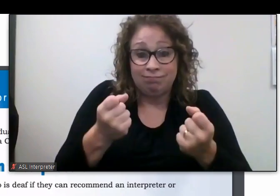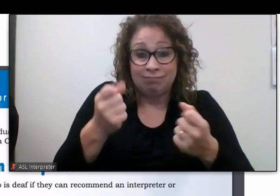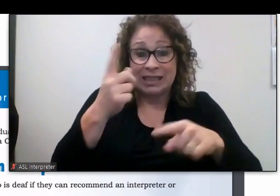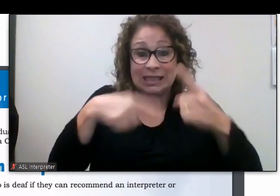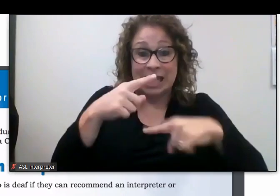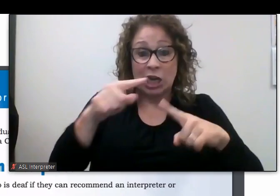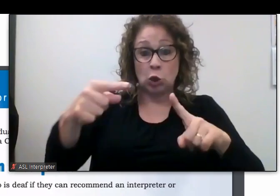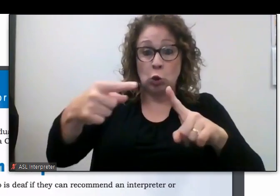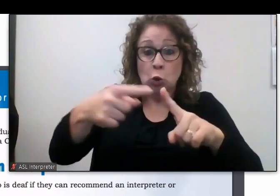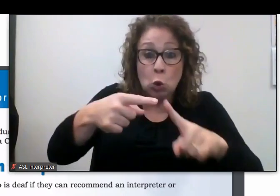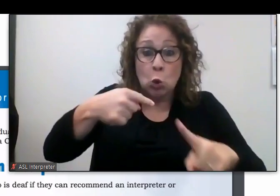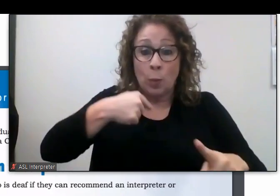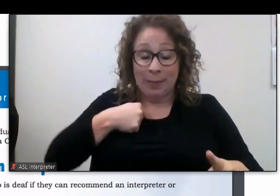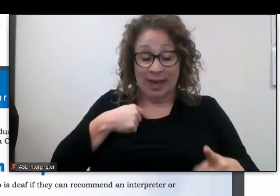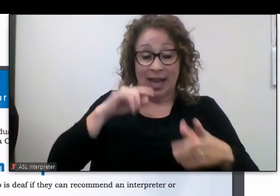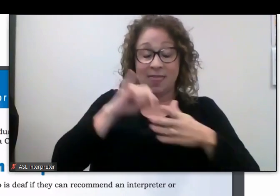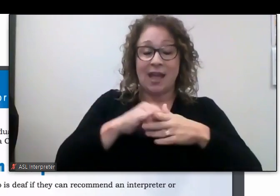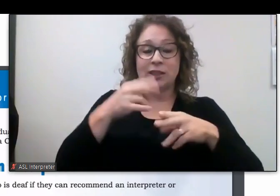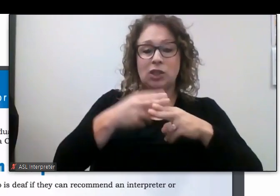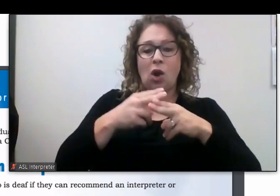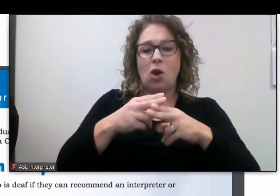which is called expressive interpreting.